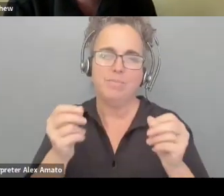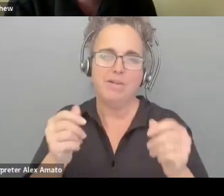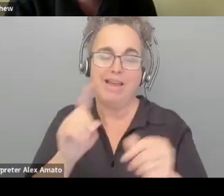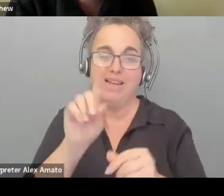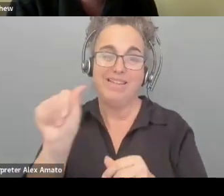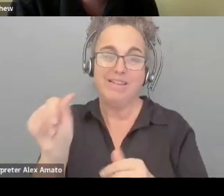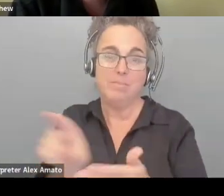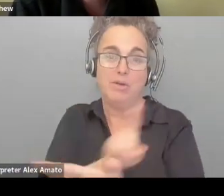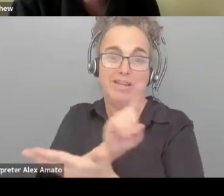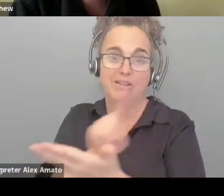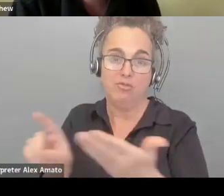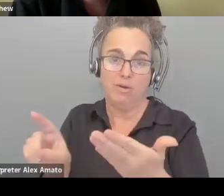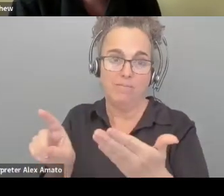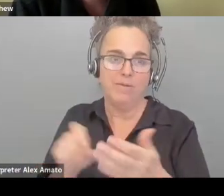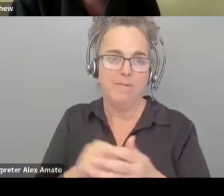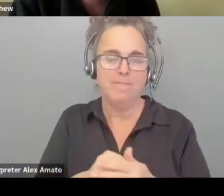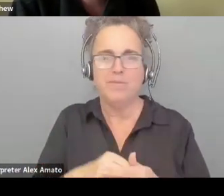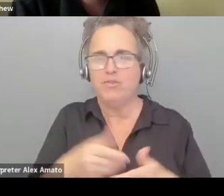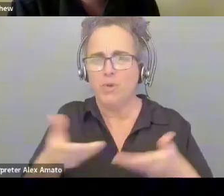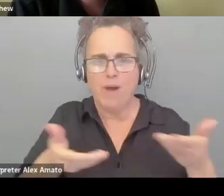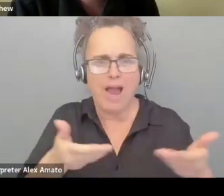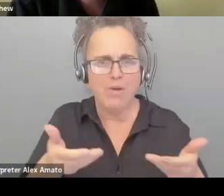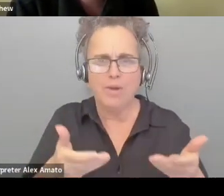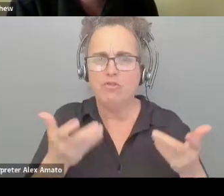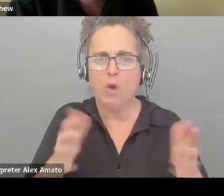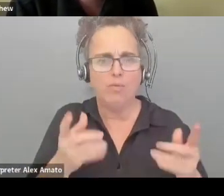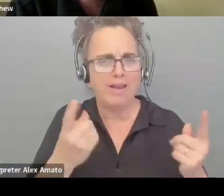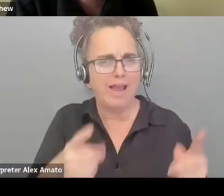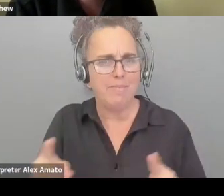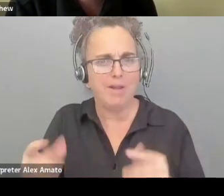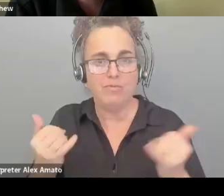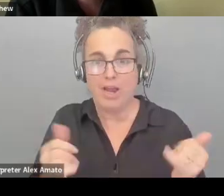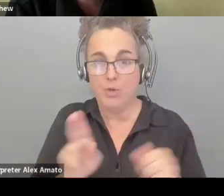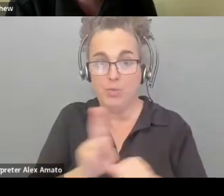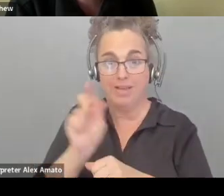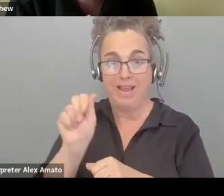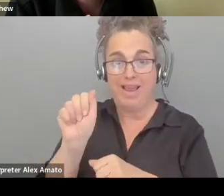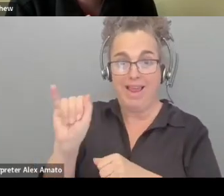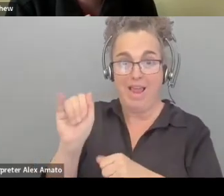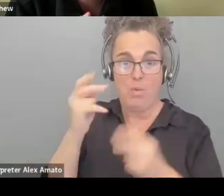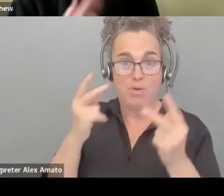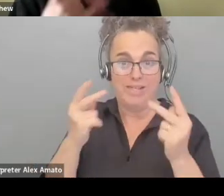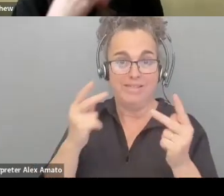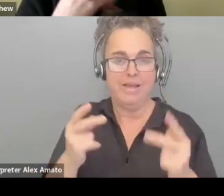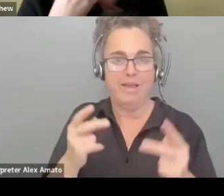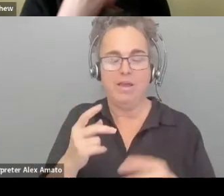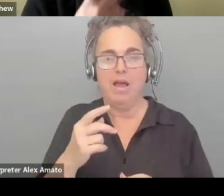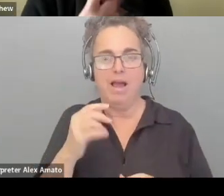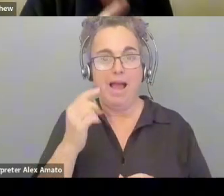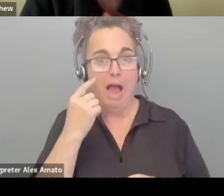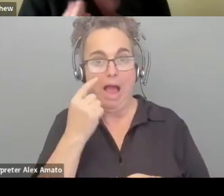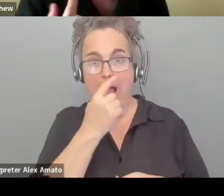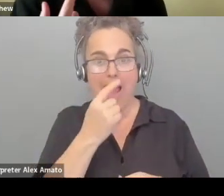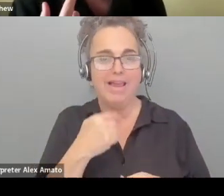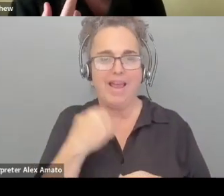and education and hiring that is happening right now. We're seeing the deployment of eye and facial tracking that misreads a variety